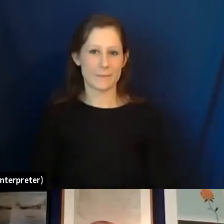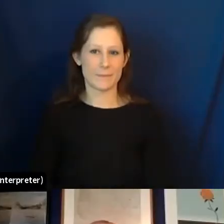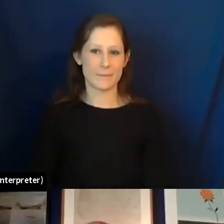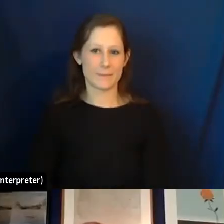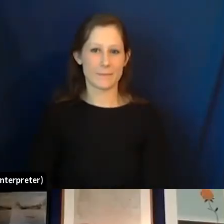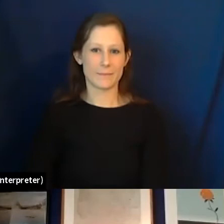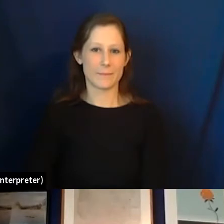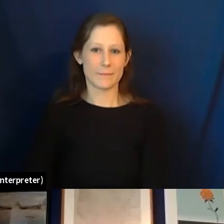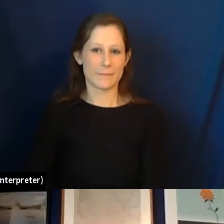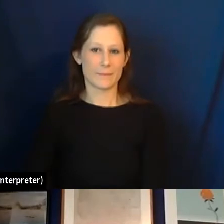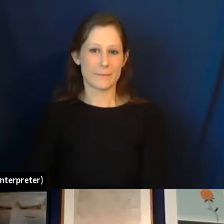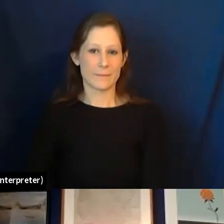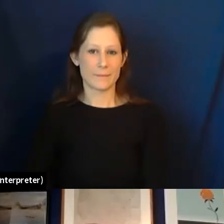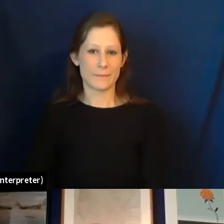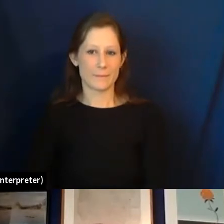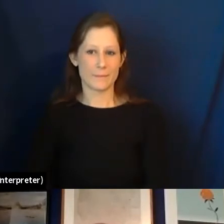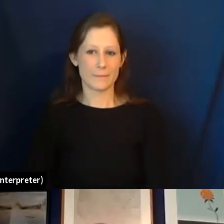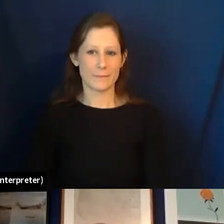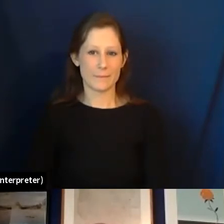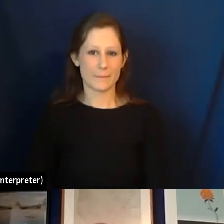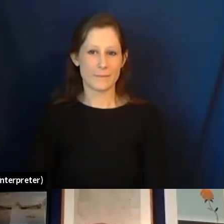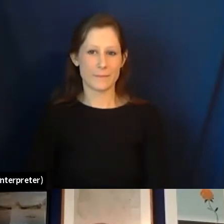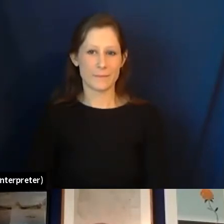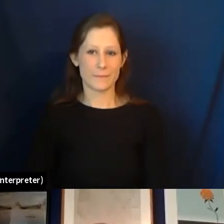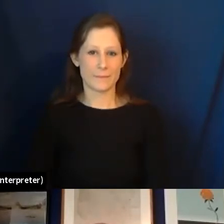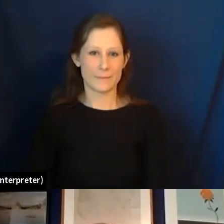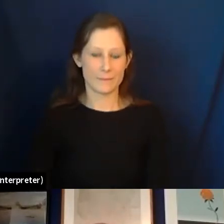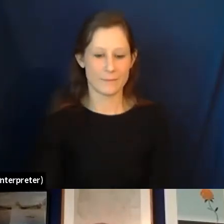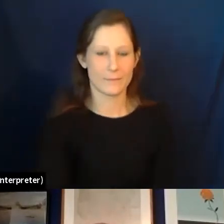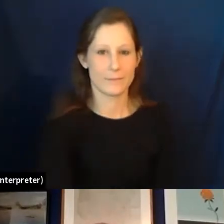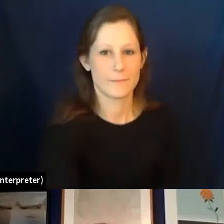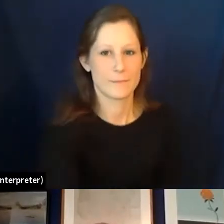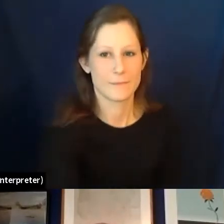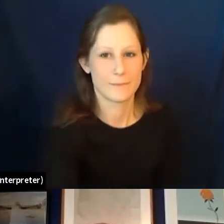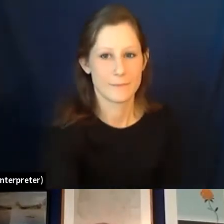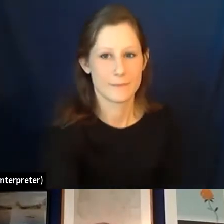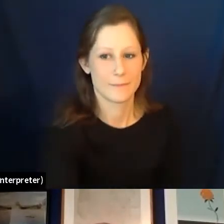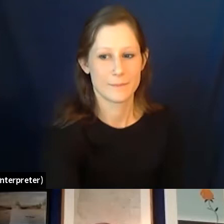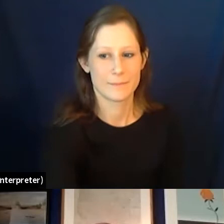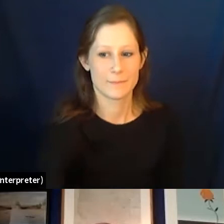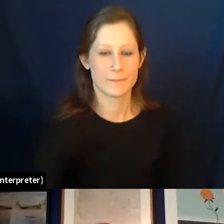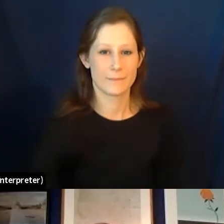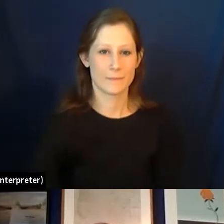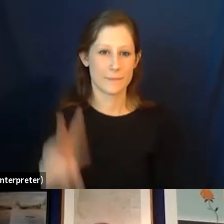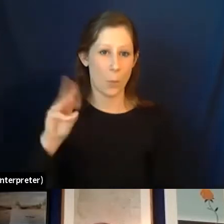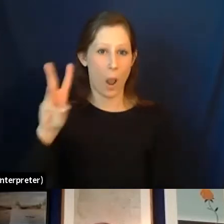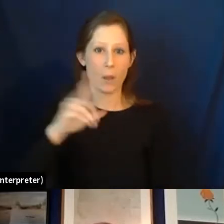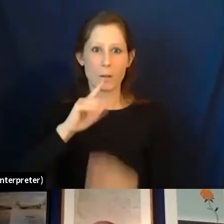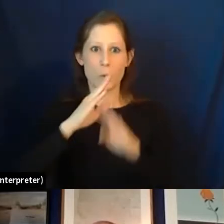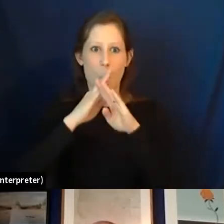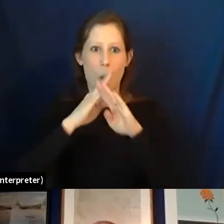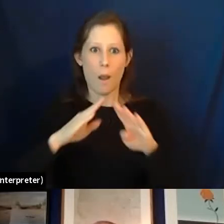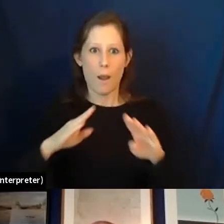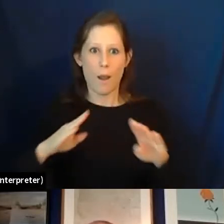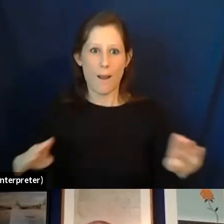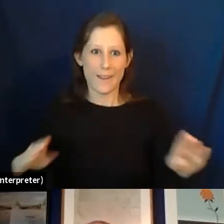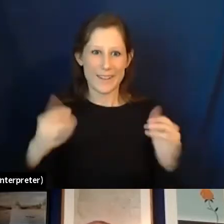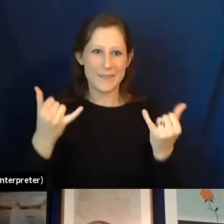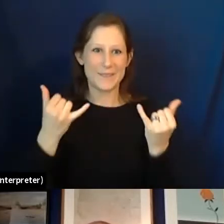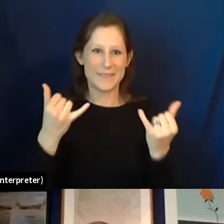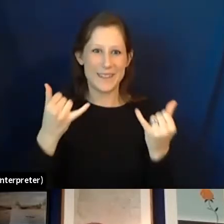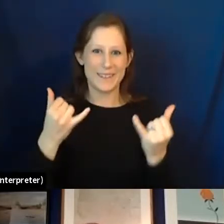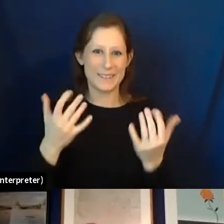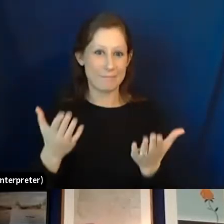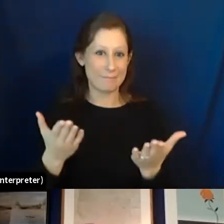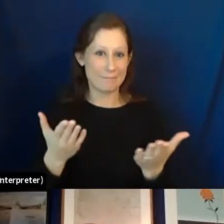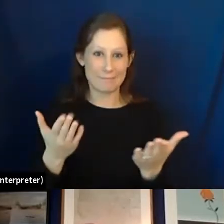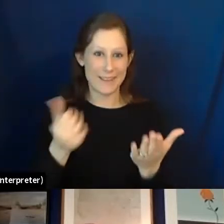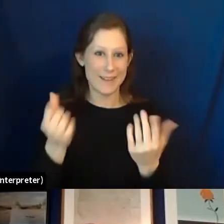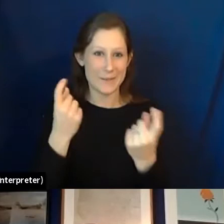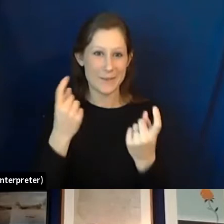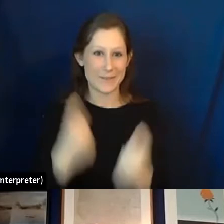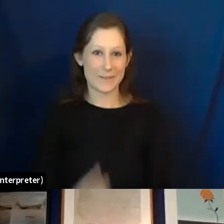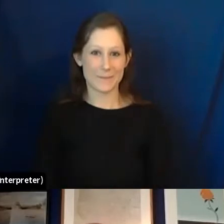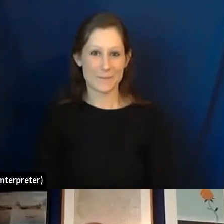wow we got a quiet bunch today in questions